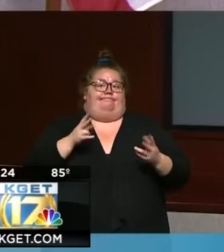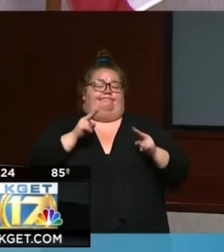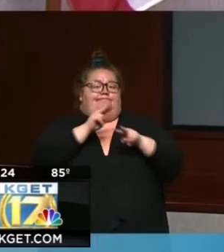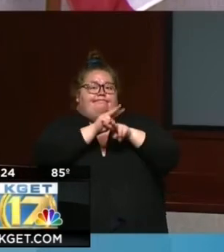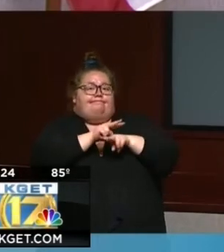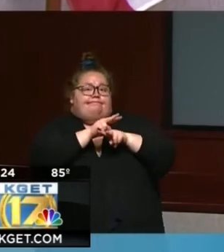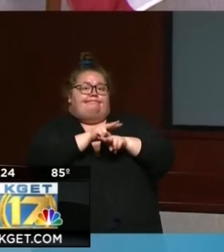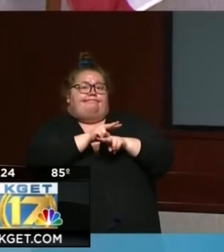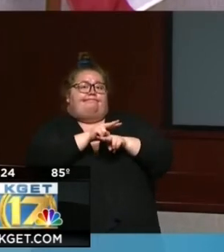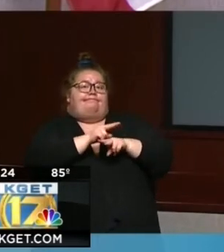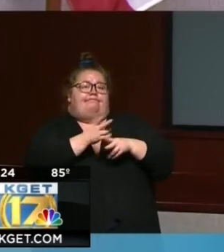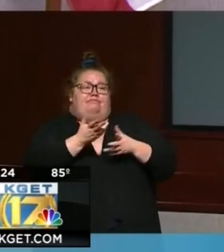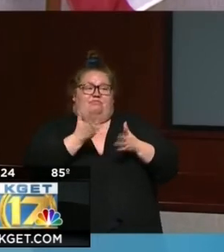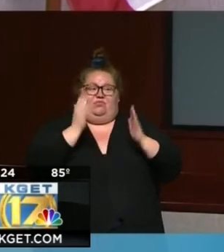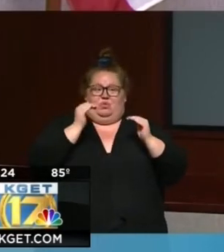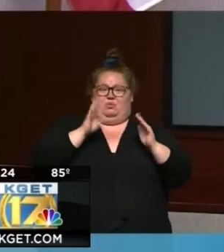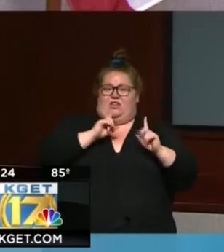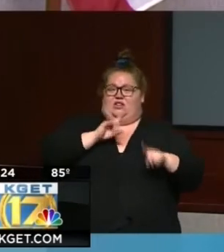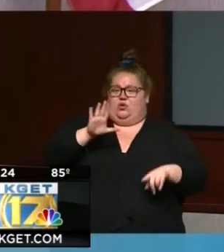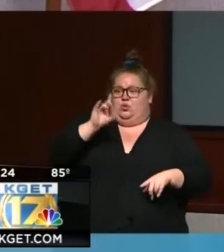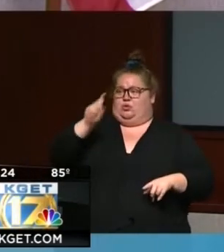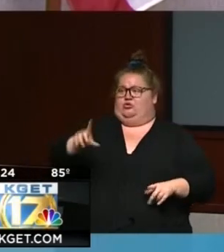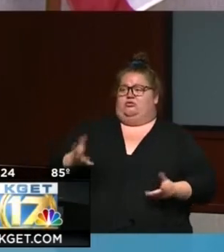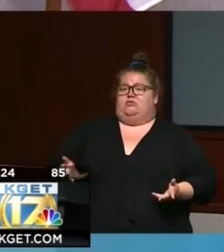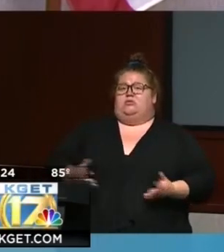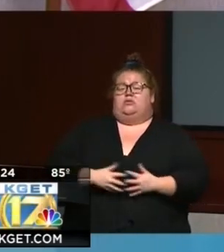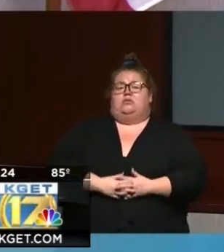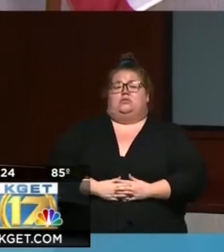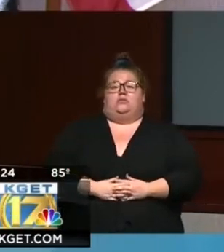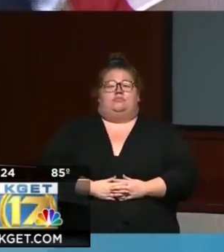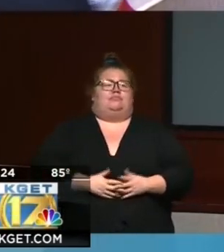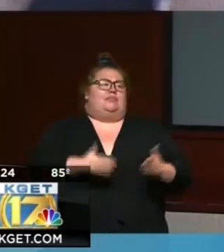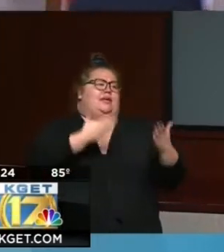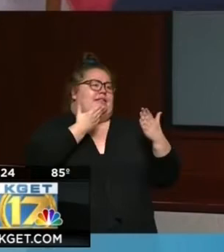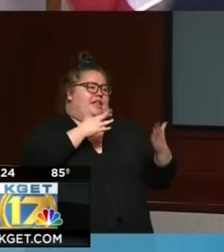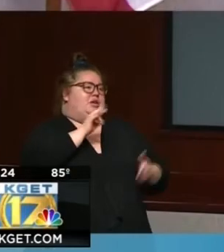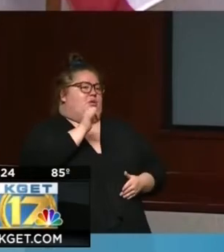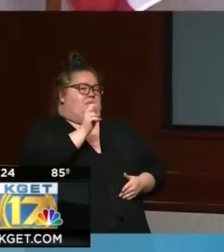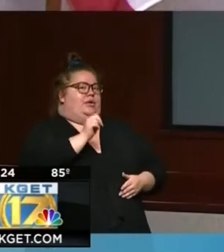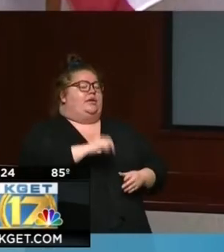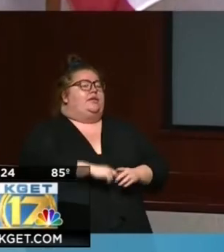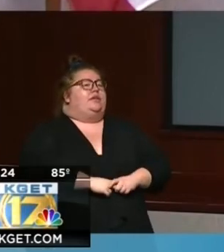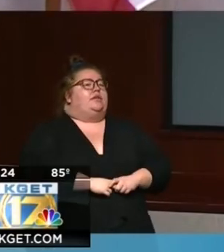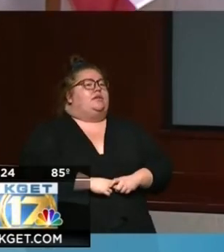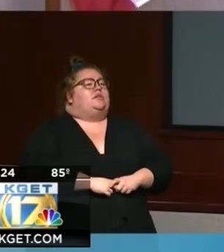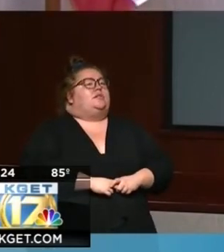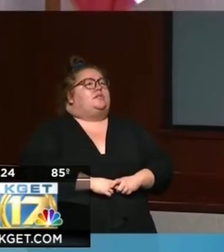DAY. AGAIN, THAT IS WHAT WE KEEP TALKING ABOUT. AND I HOPE THAT ANSWERS YOUR